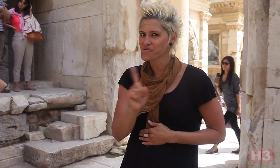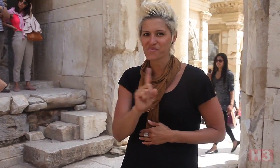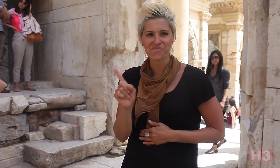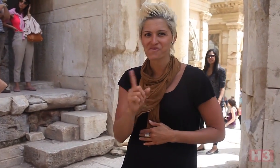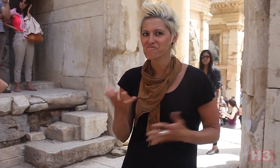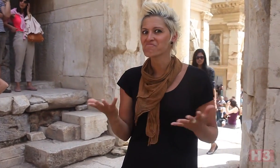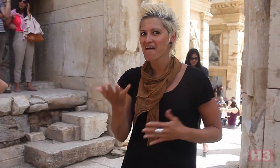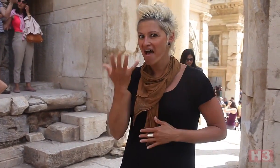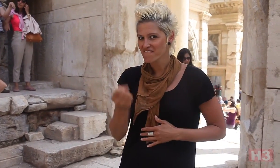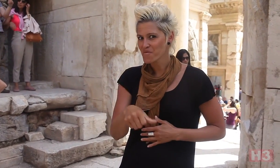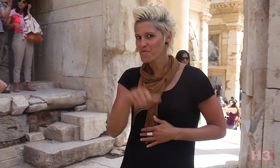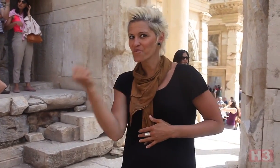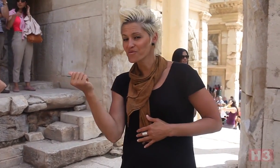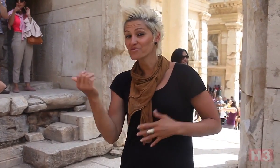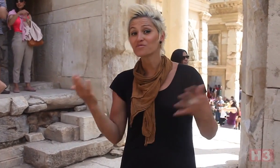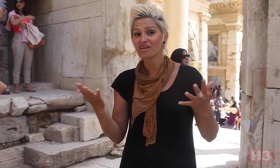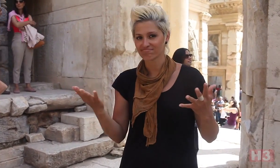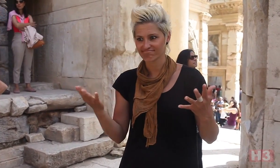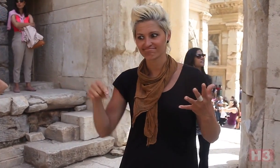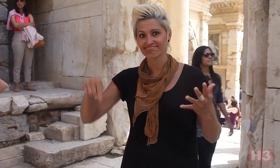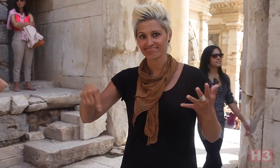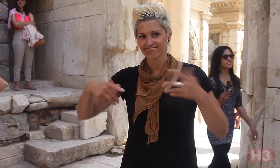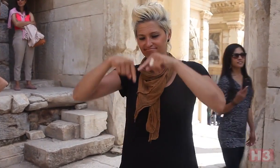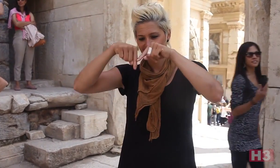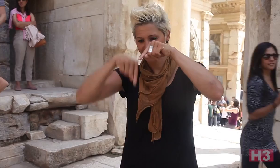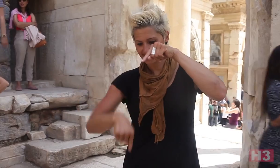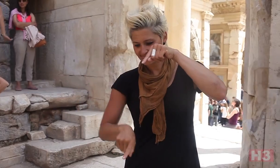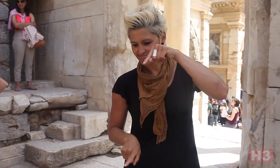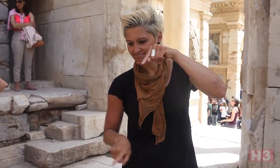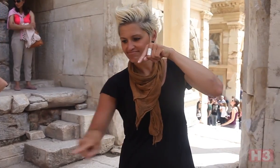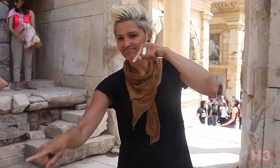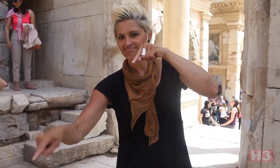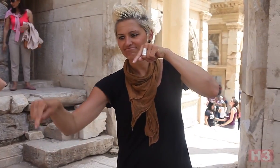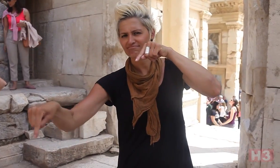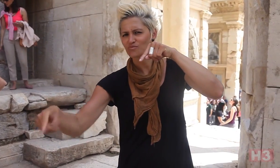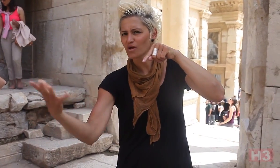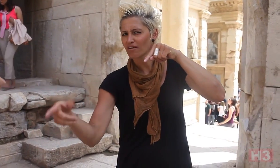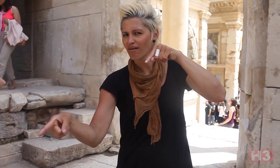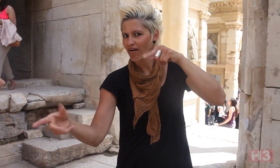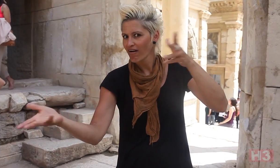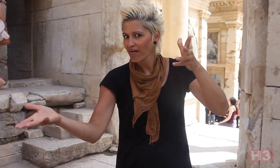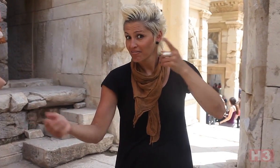but maybe not, there is a secret tunnel leading to another building.